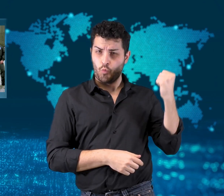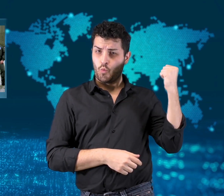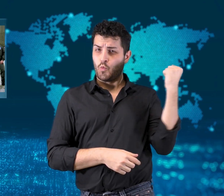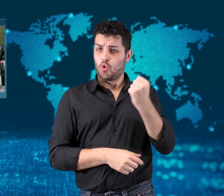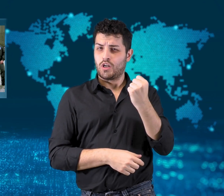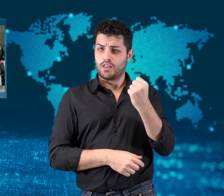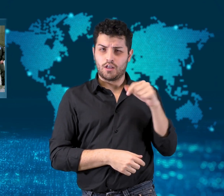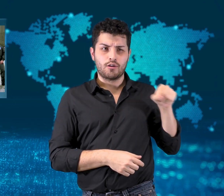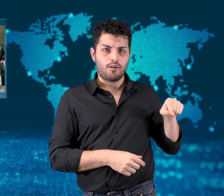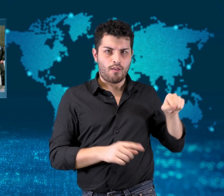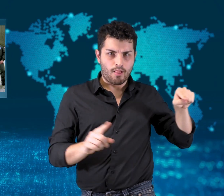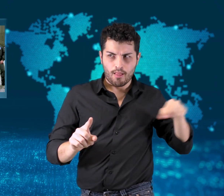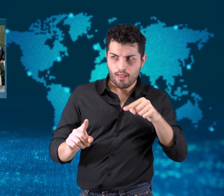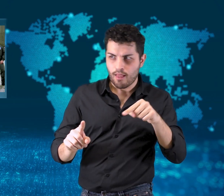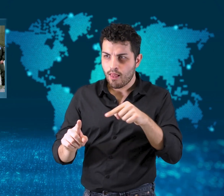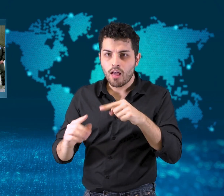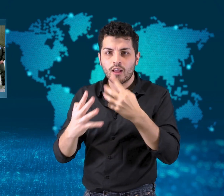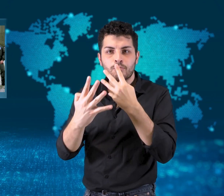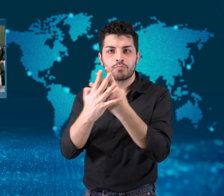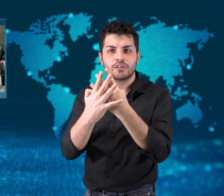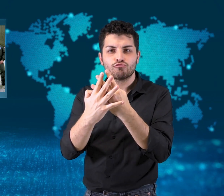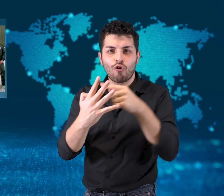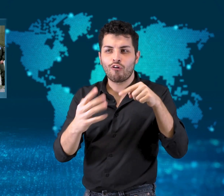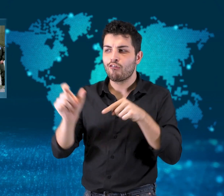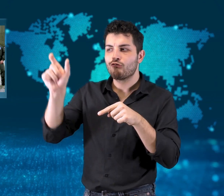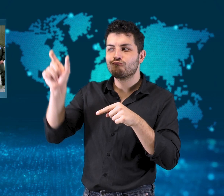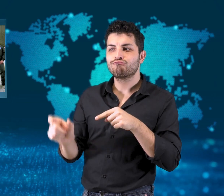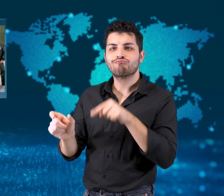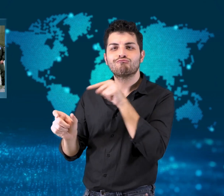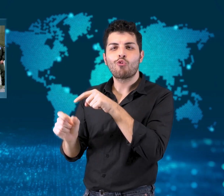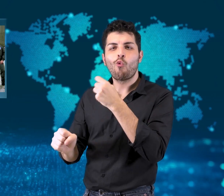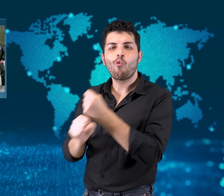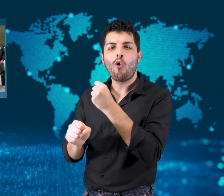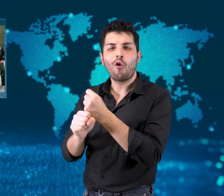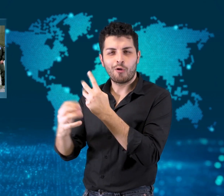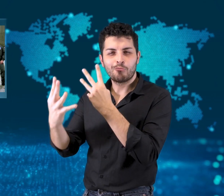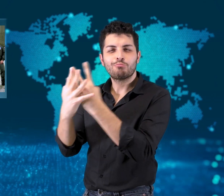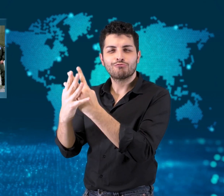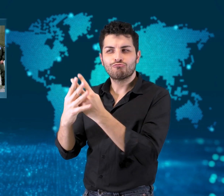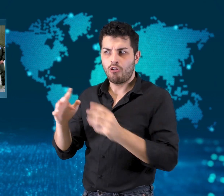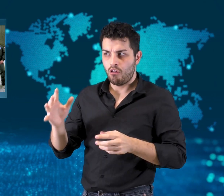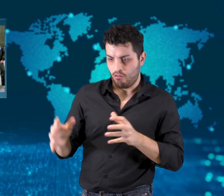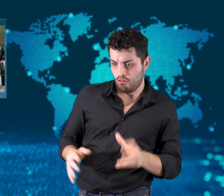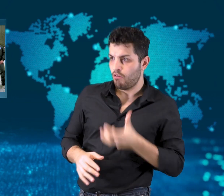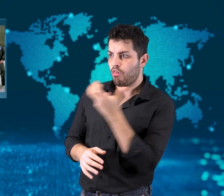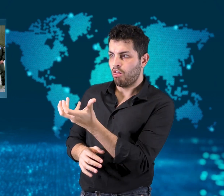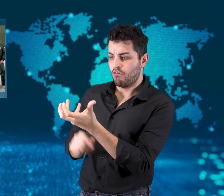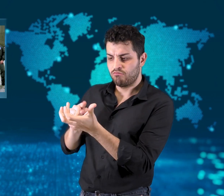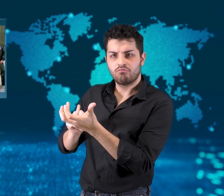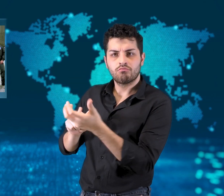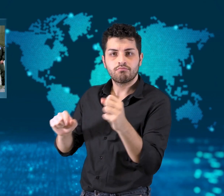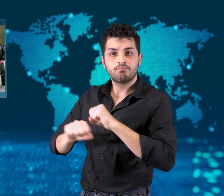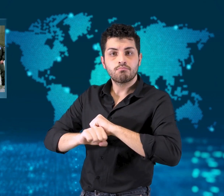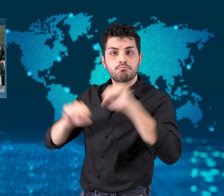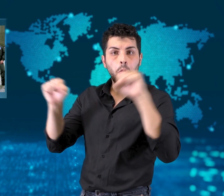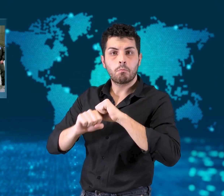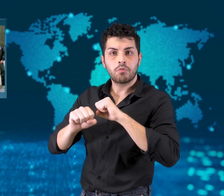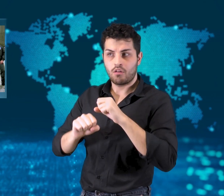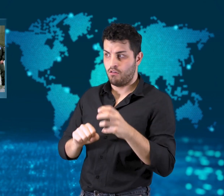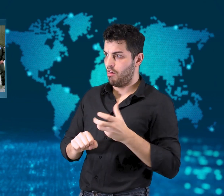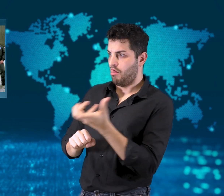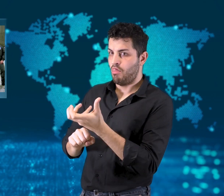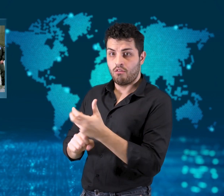He escaped for only five minutes and made it only a few hundred